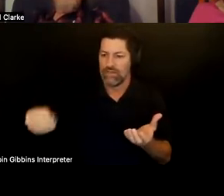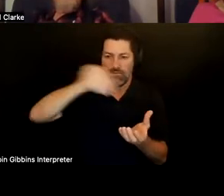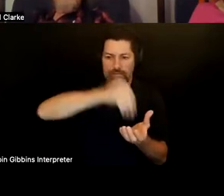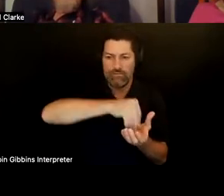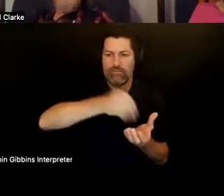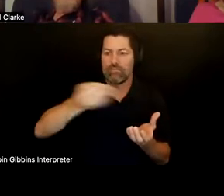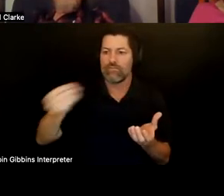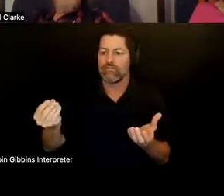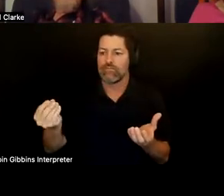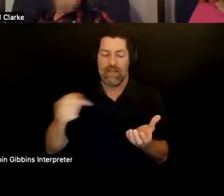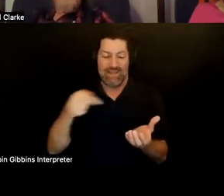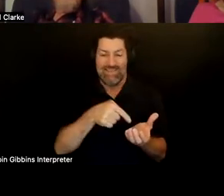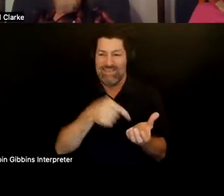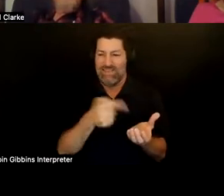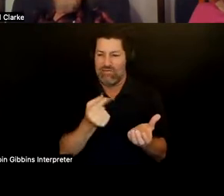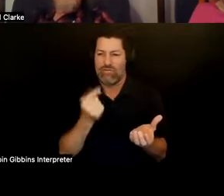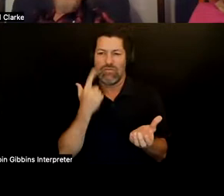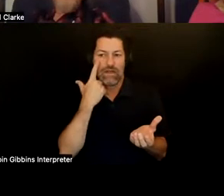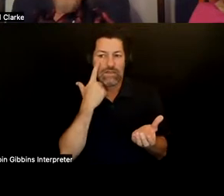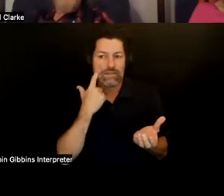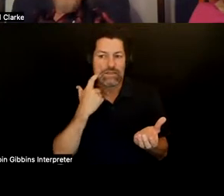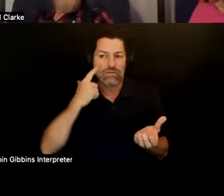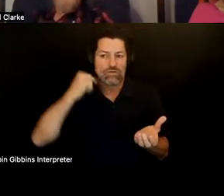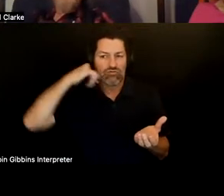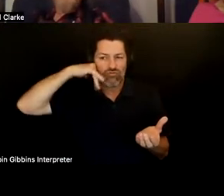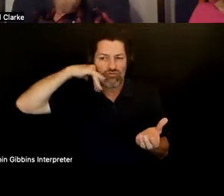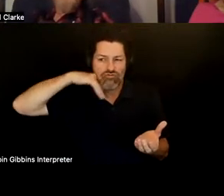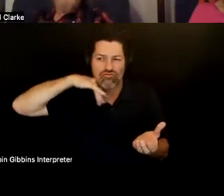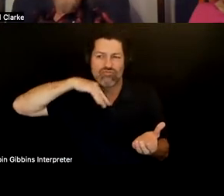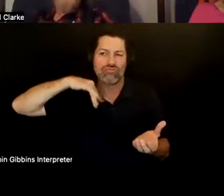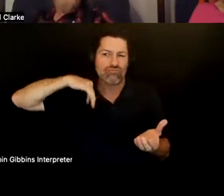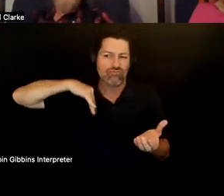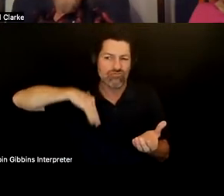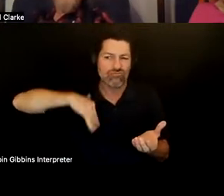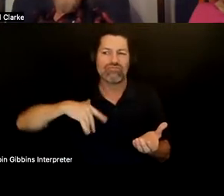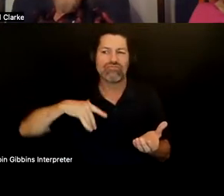the tears and the sweat of the children of Israel of the Jews.